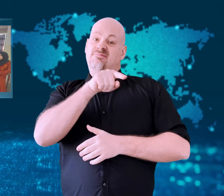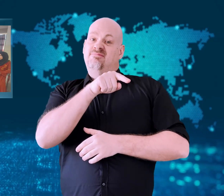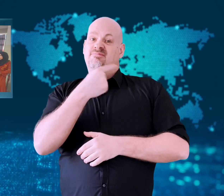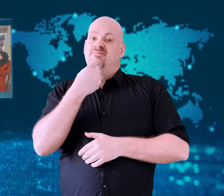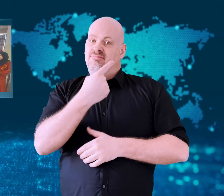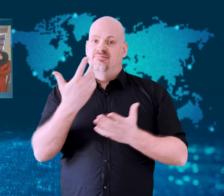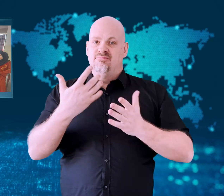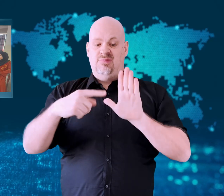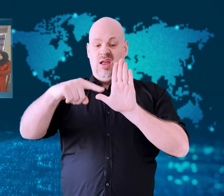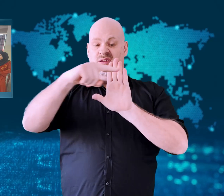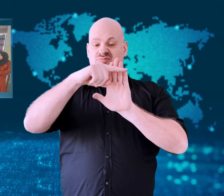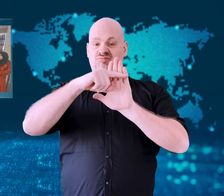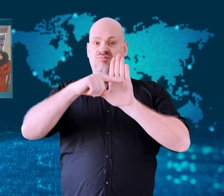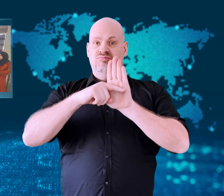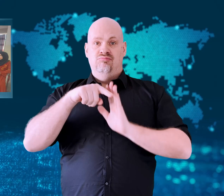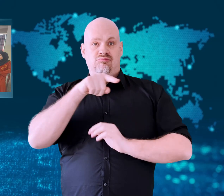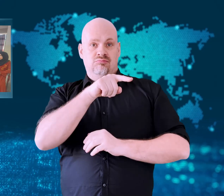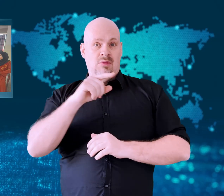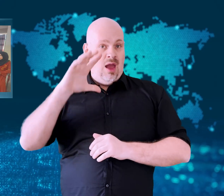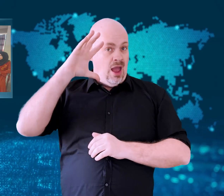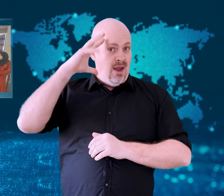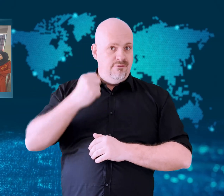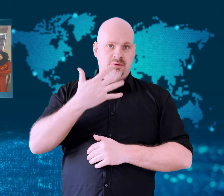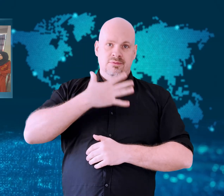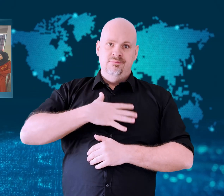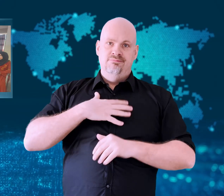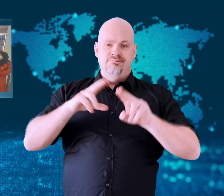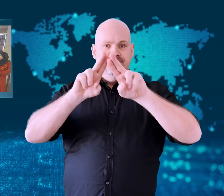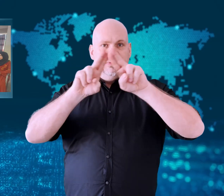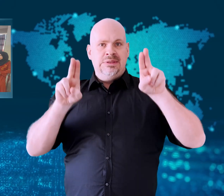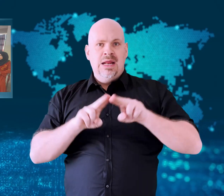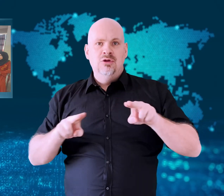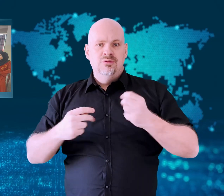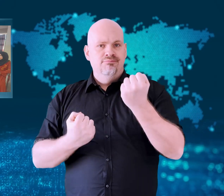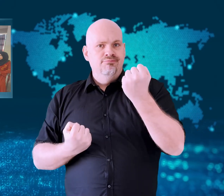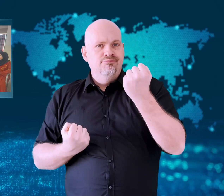at the country's public universities.